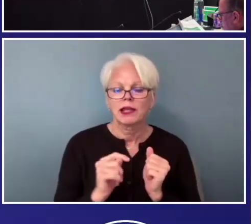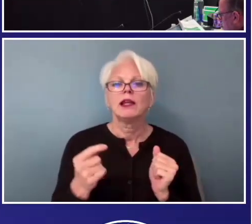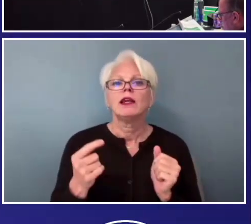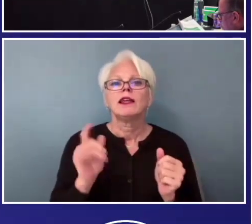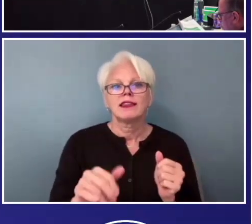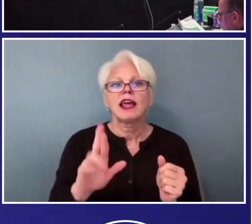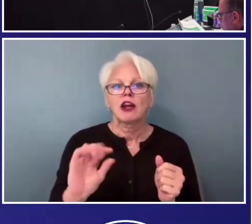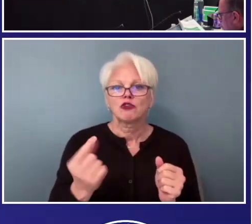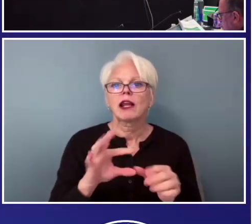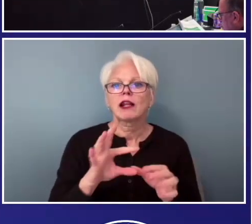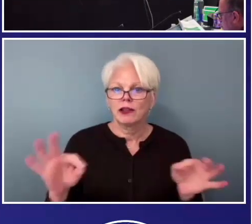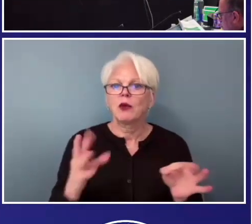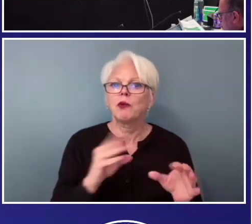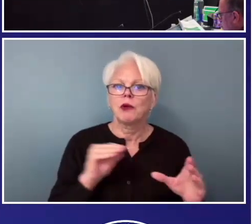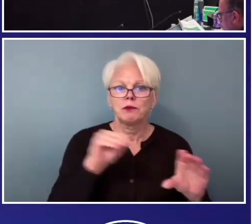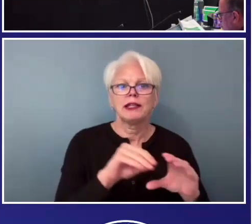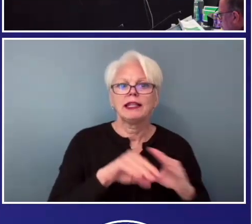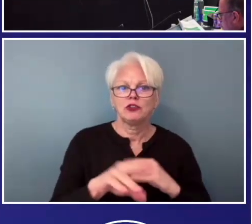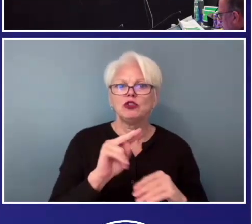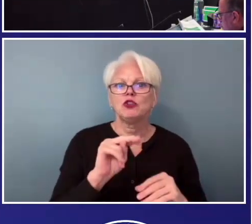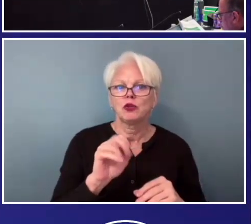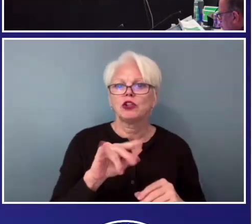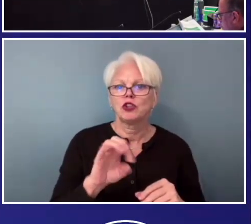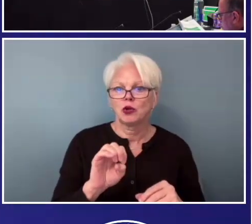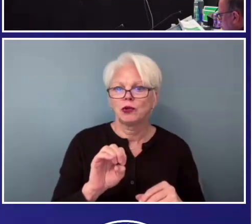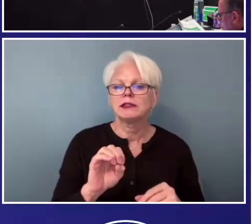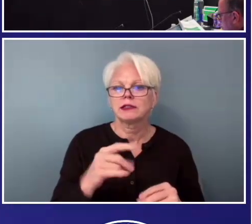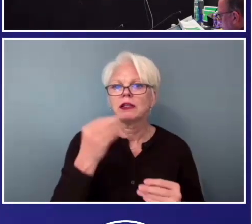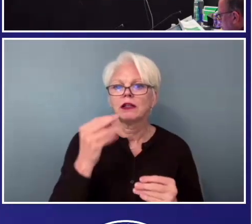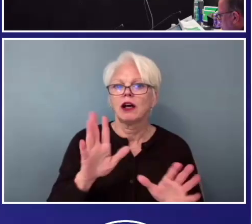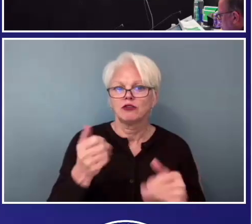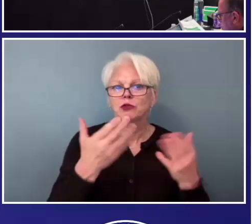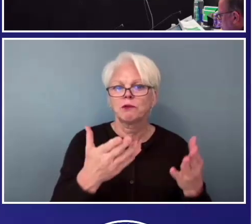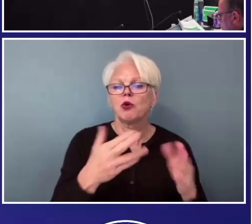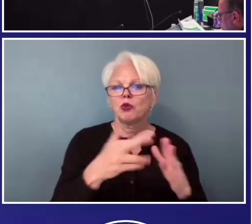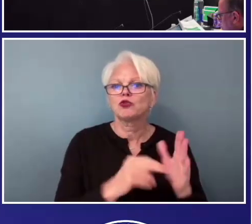and put it into the notice of proposed rulemaking. The public will still have an opportunity to comment on it.